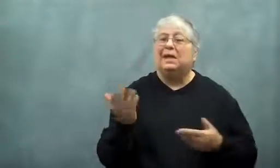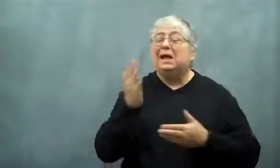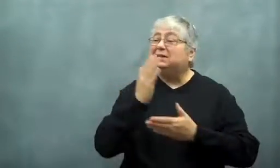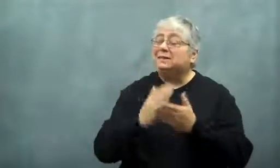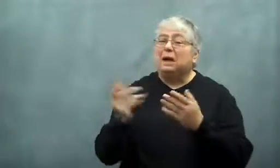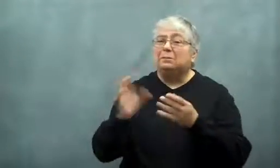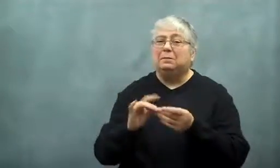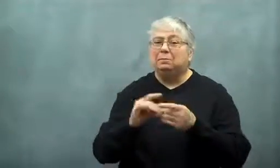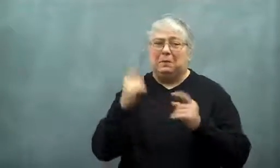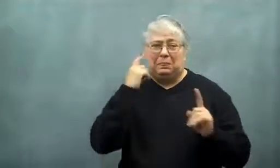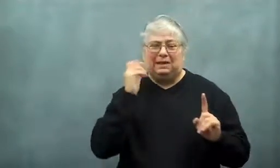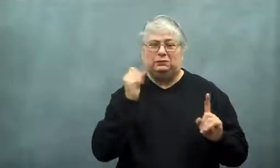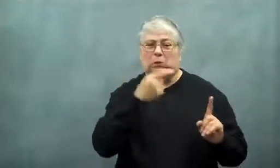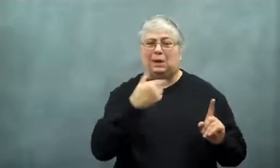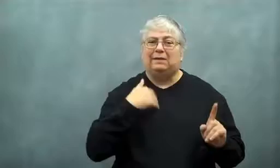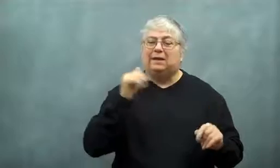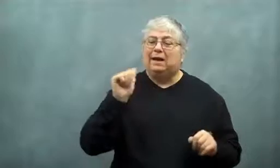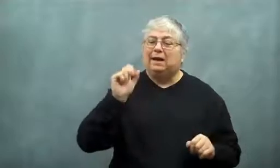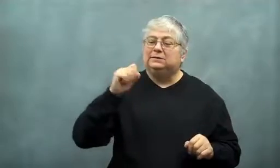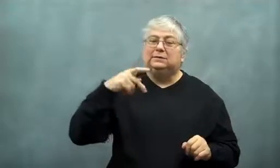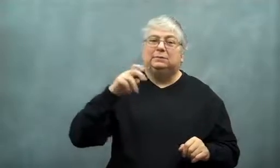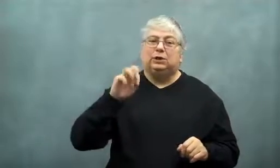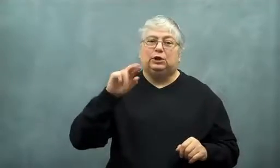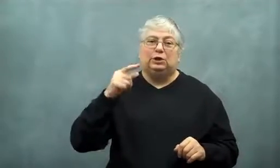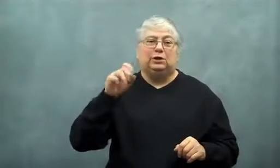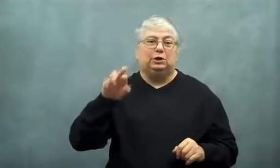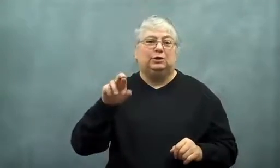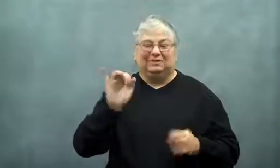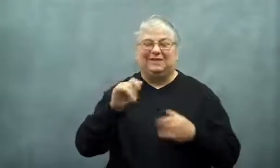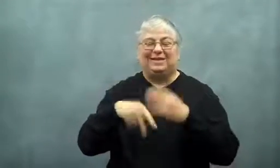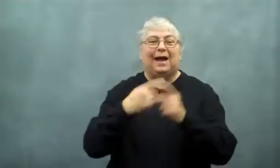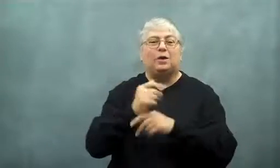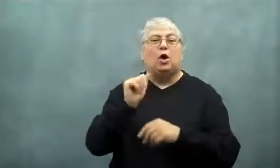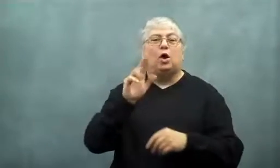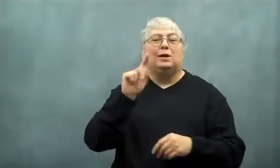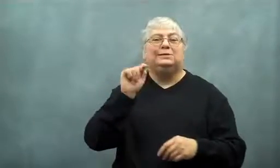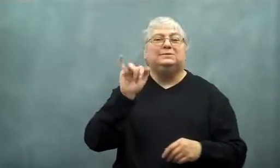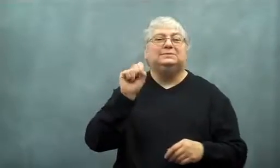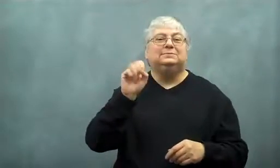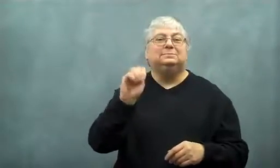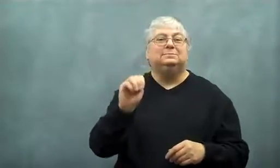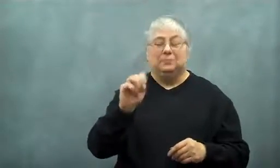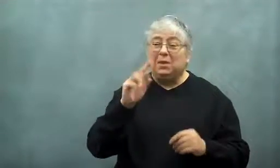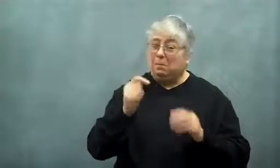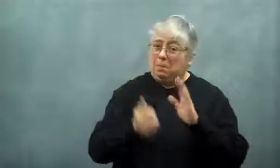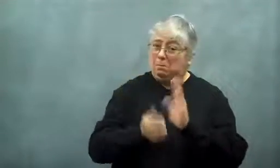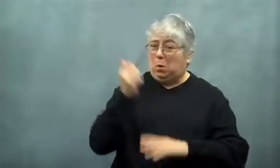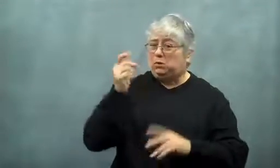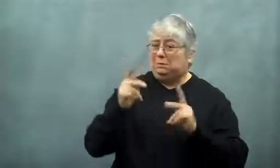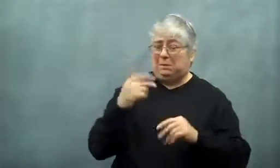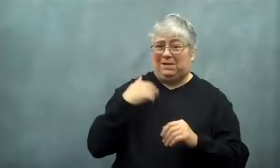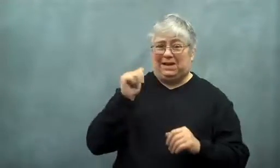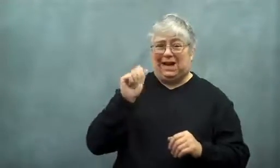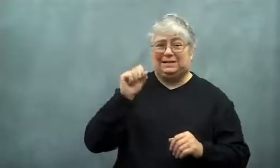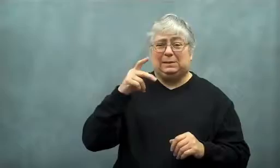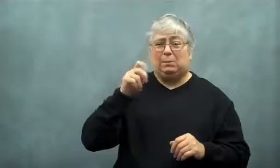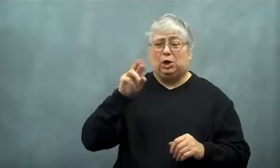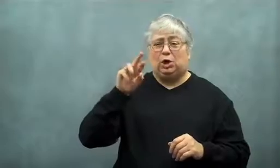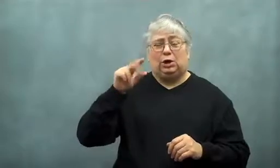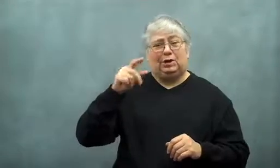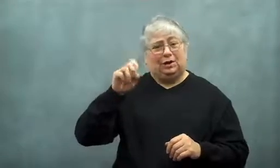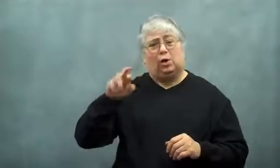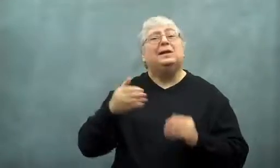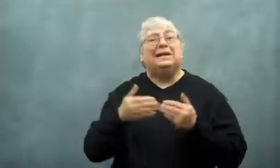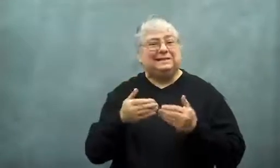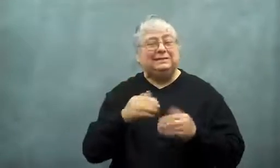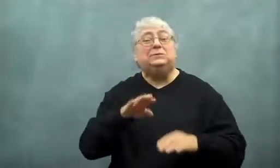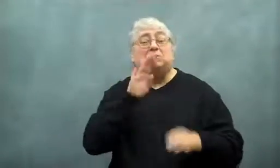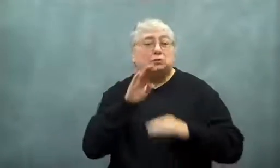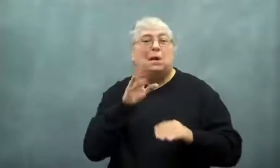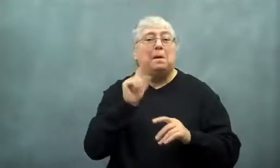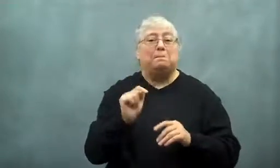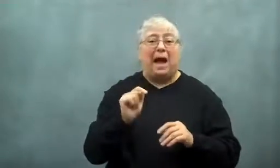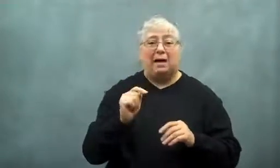Some have said that he had a kind of autism, Asperger's.